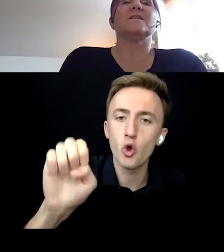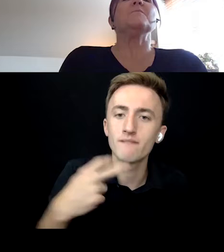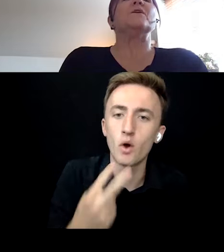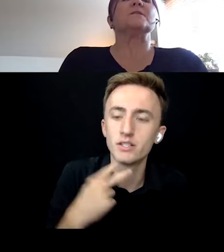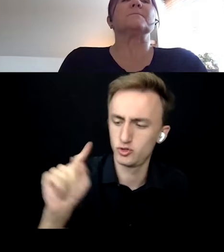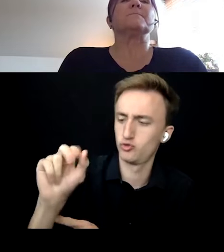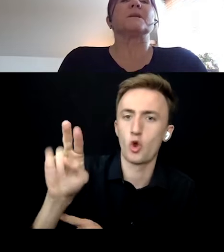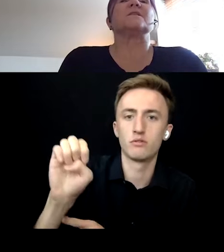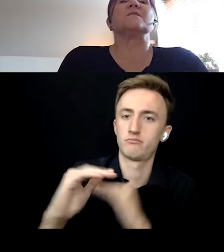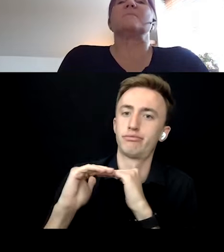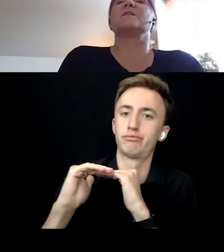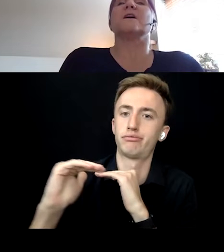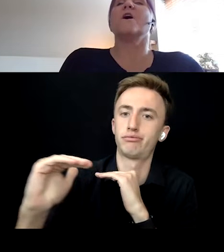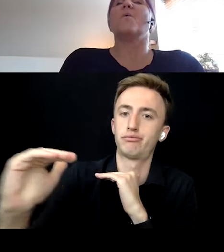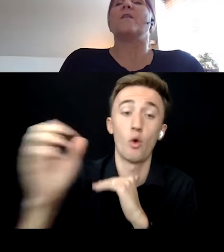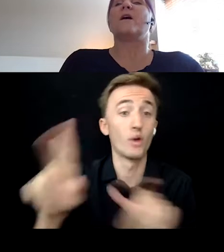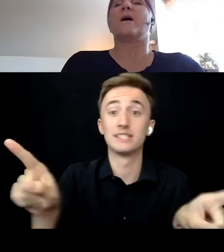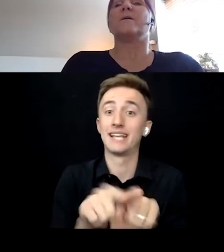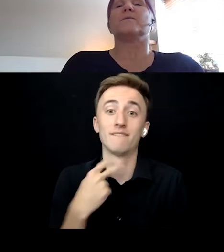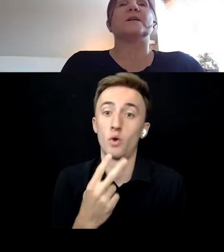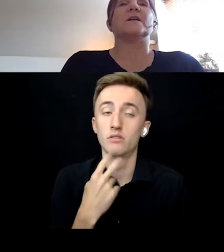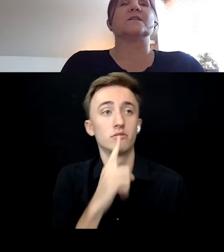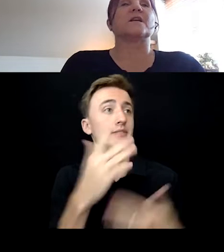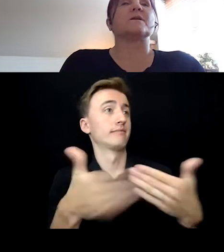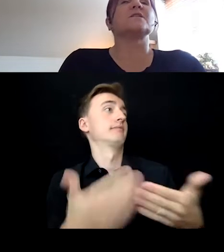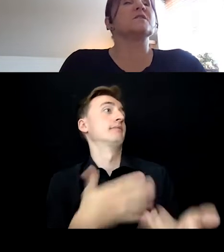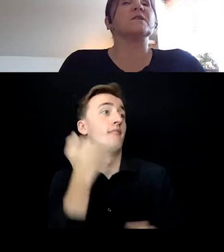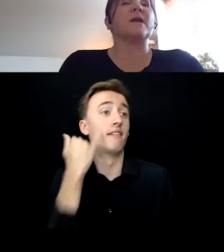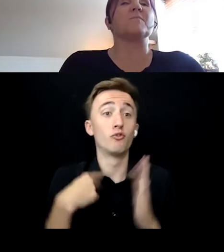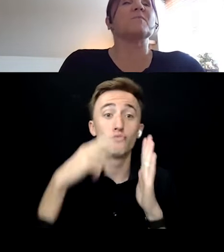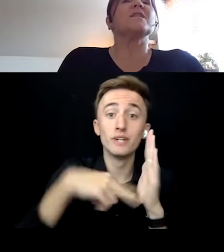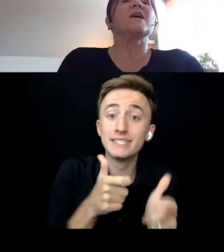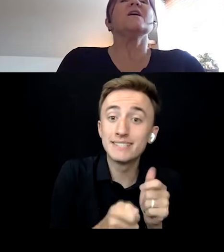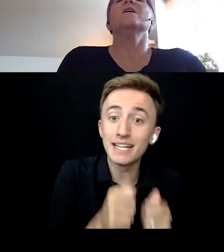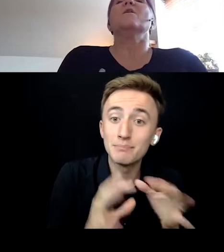the same voice. It does not matter whether I am reading a text message to wish me happy birthday,